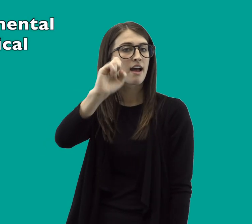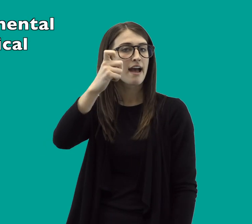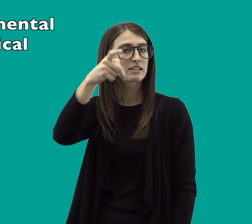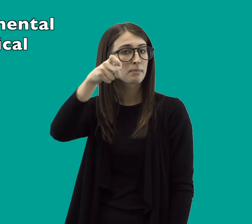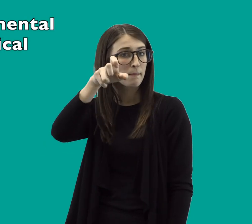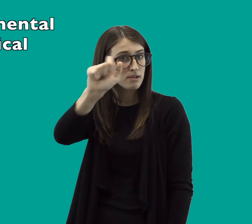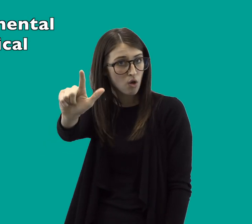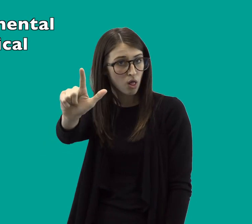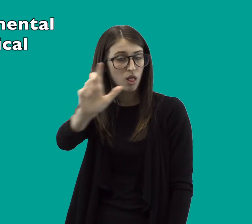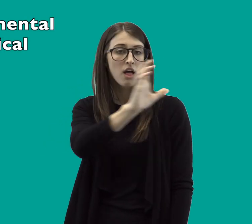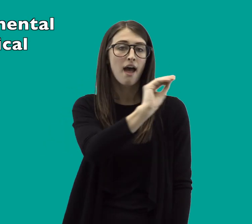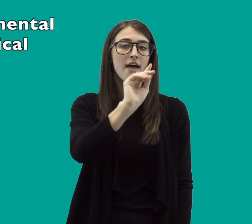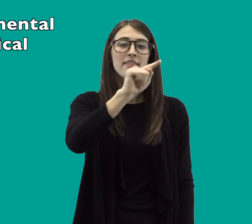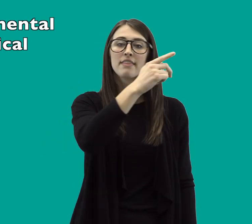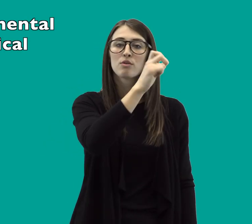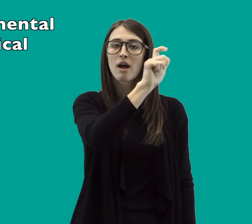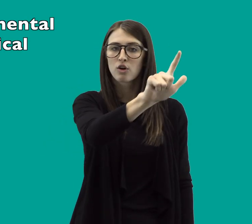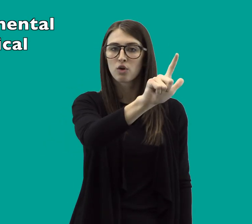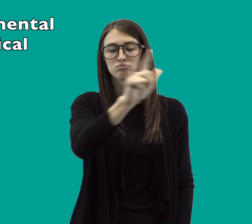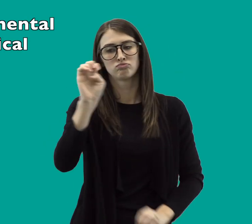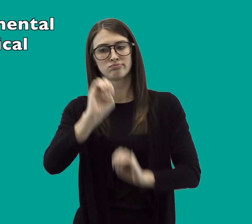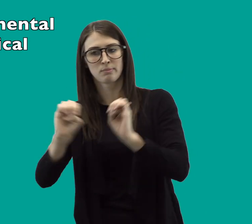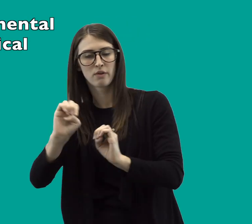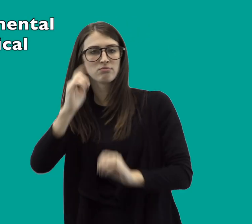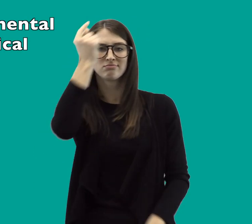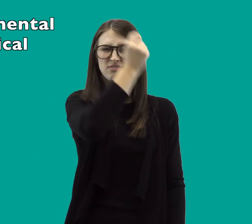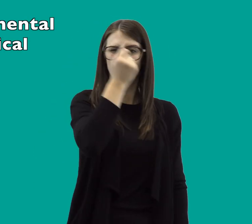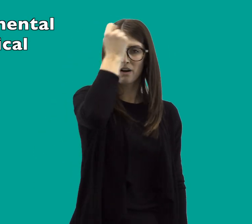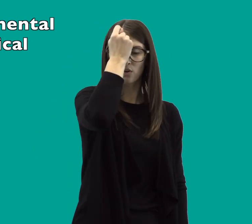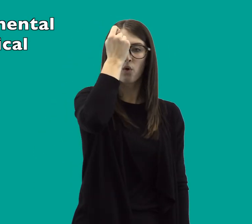experimental and theoretical probability